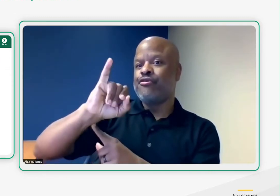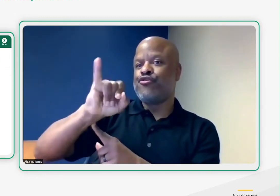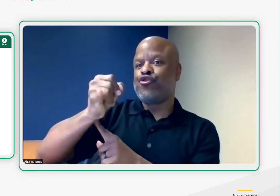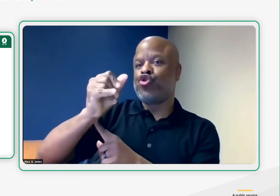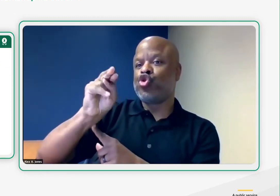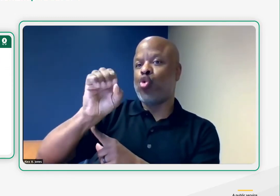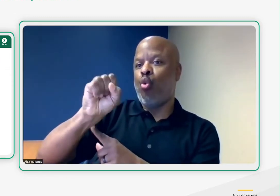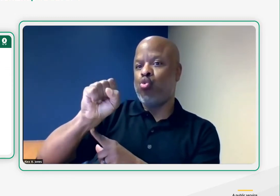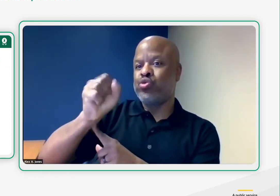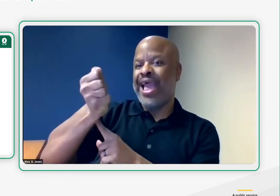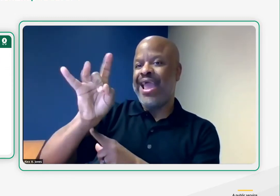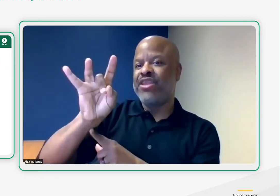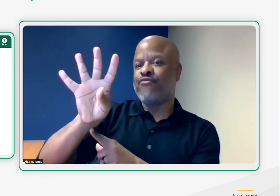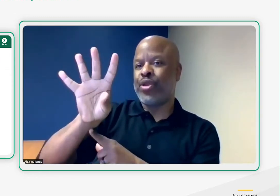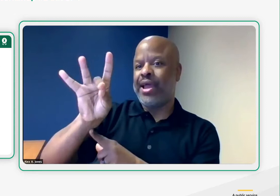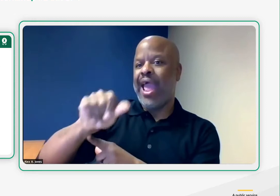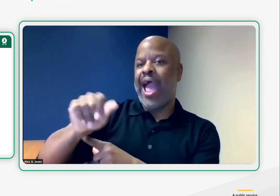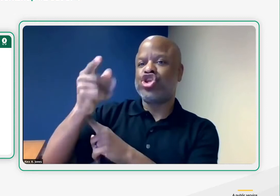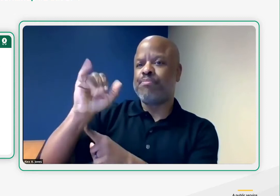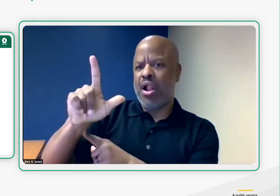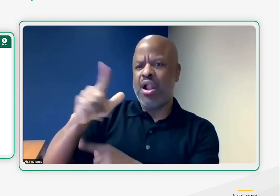My email is alex.jones1848@gmail.com.